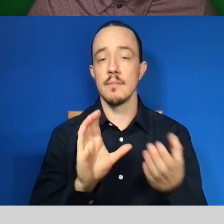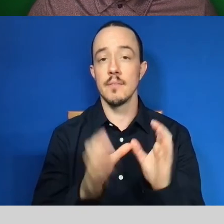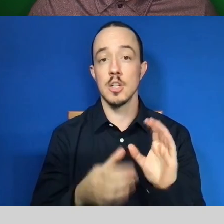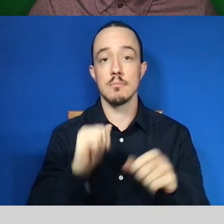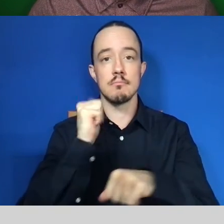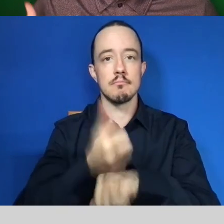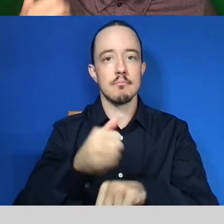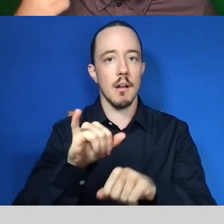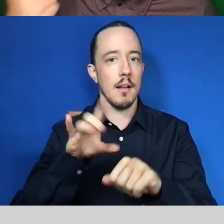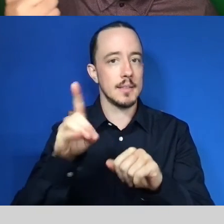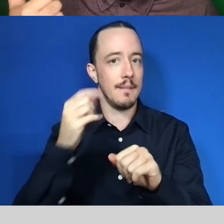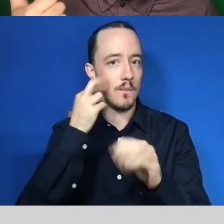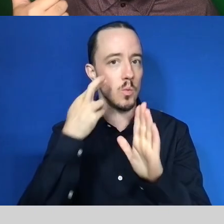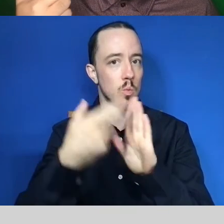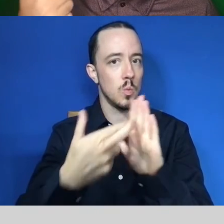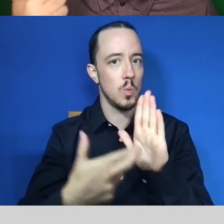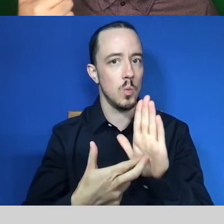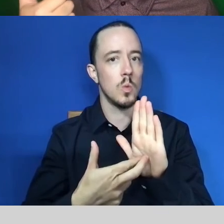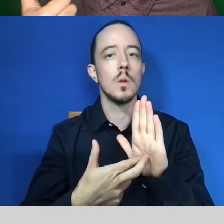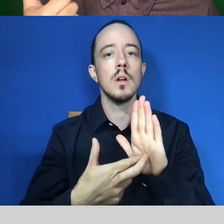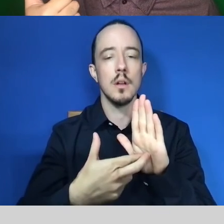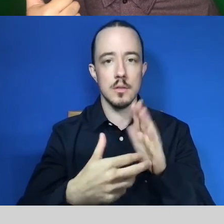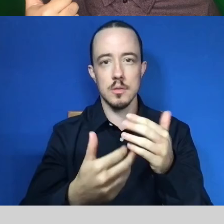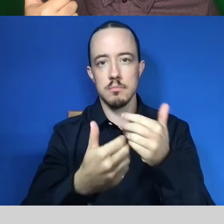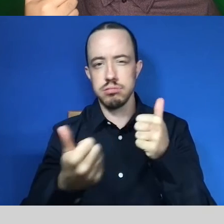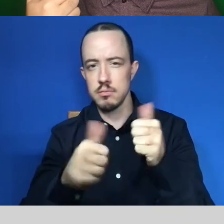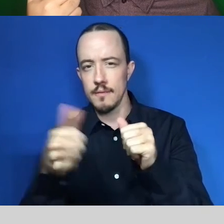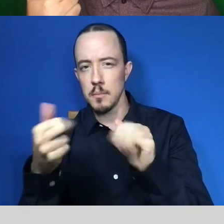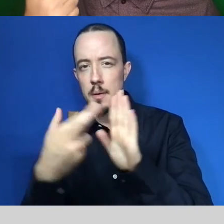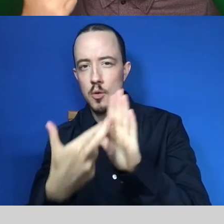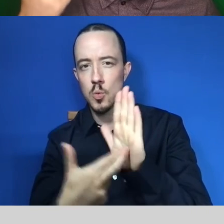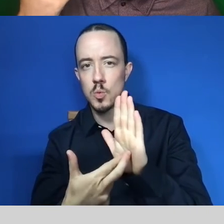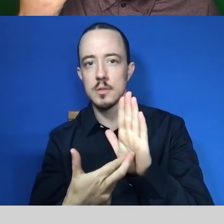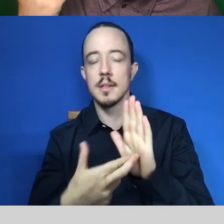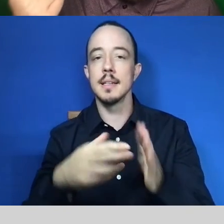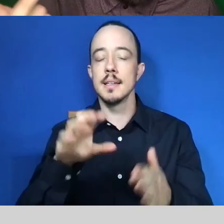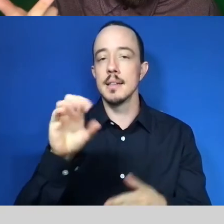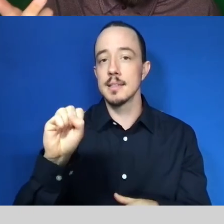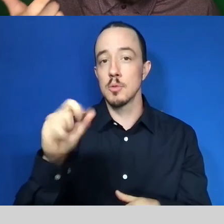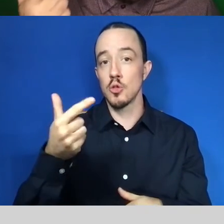The configuration specifies an ID for the rule to distinguish it from other ones in the output.